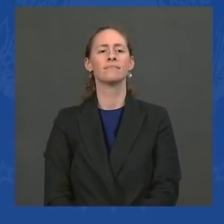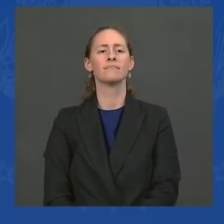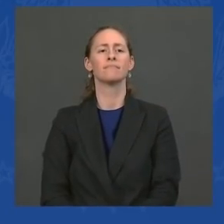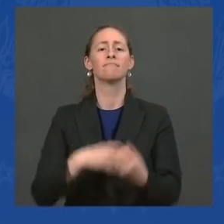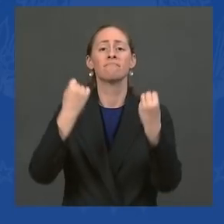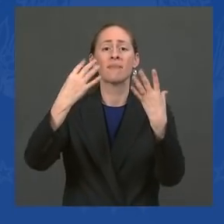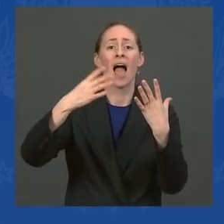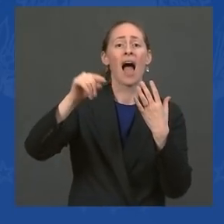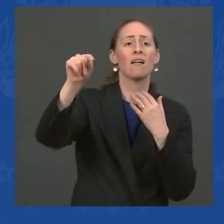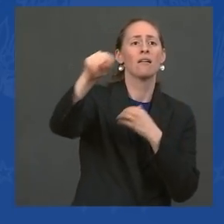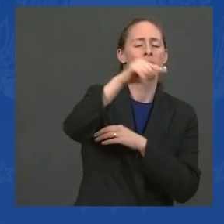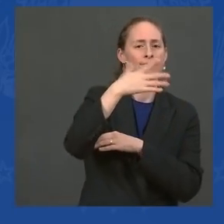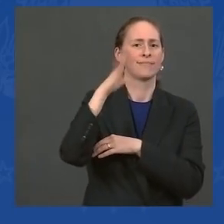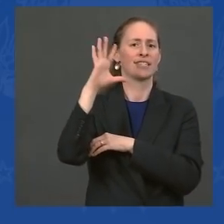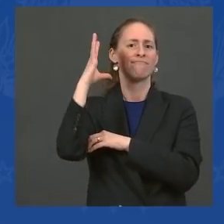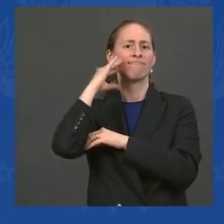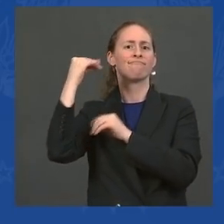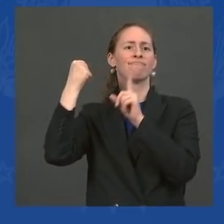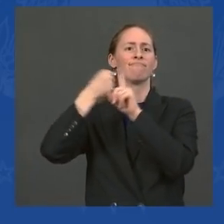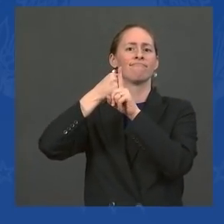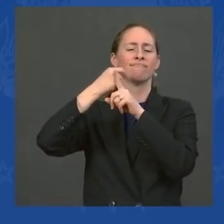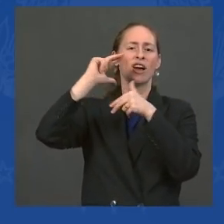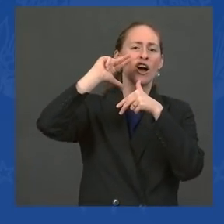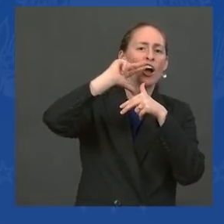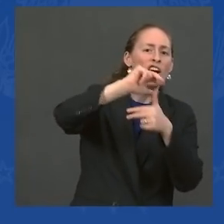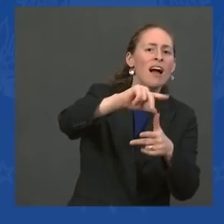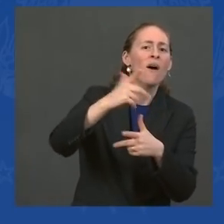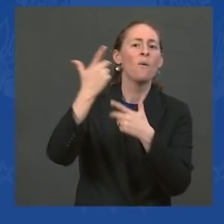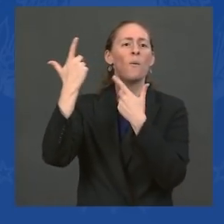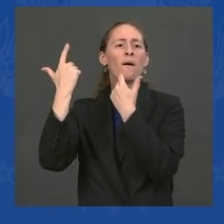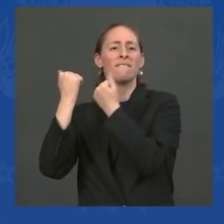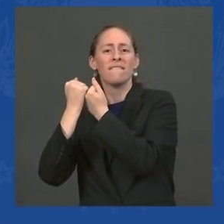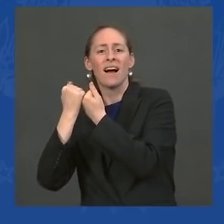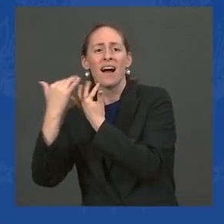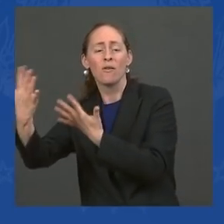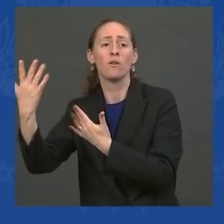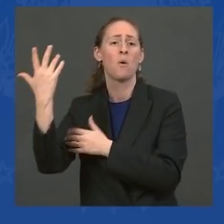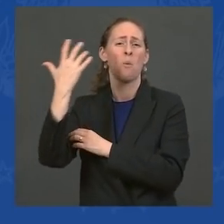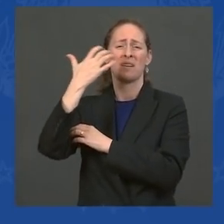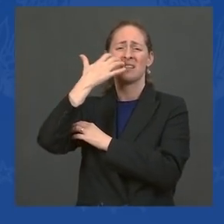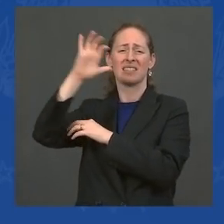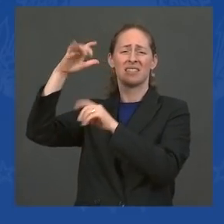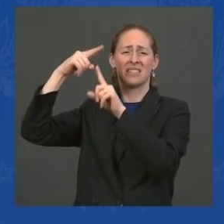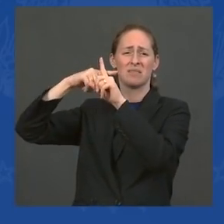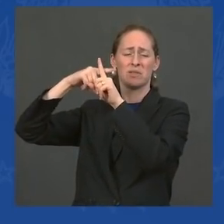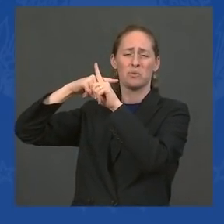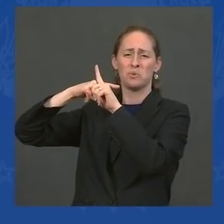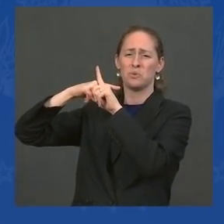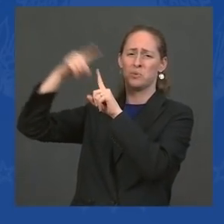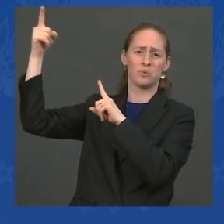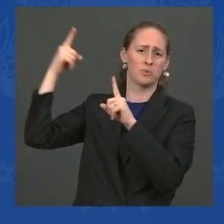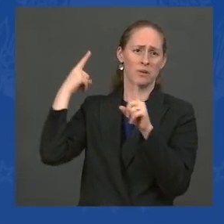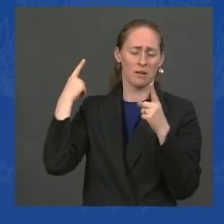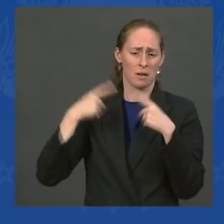hurricanes, wildfires, droughts, heatwaves. Both the Build Back Better plan and my Bipartisan Infrastructure